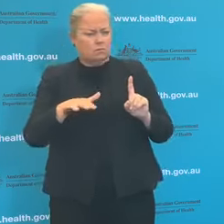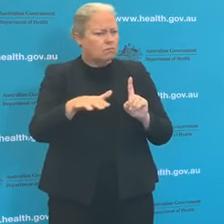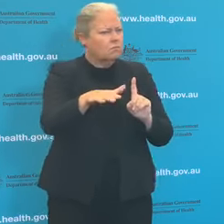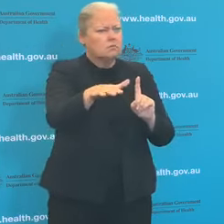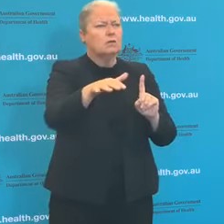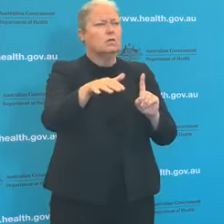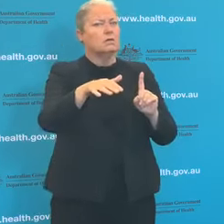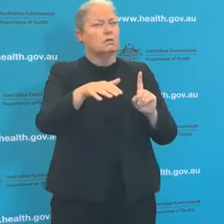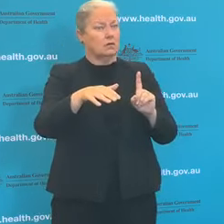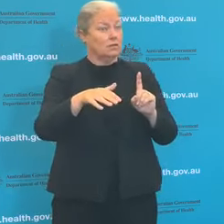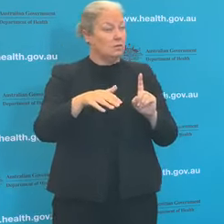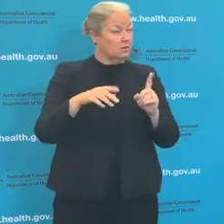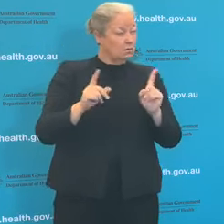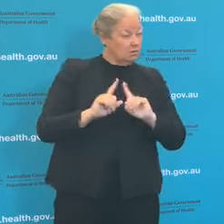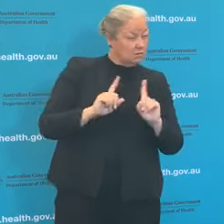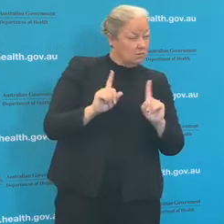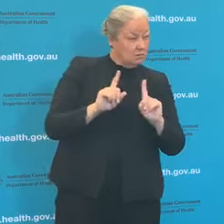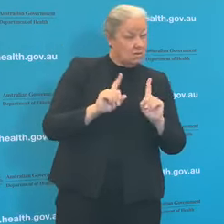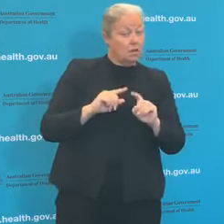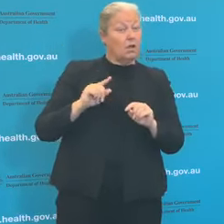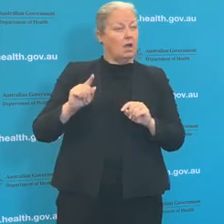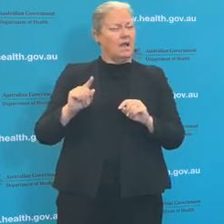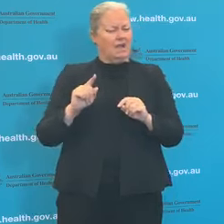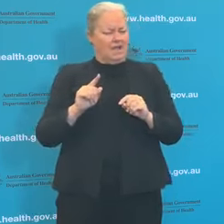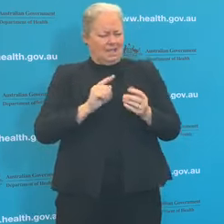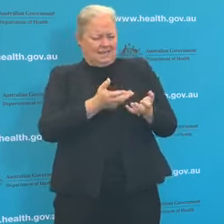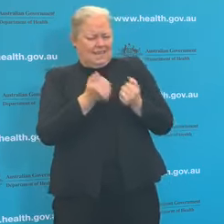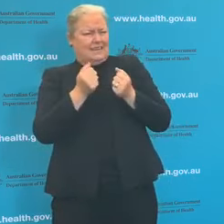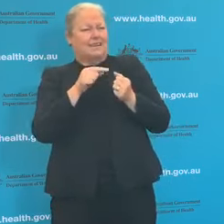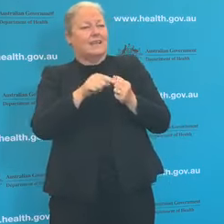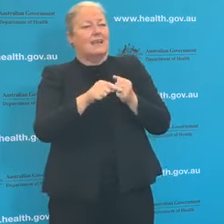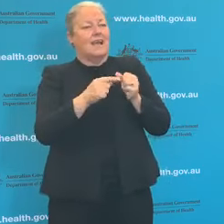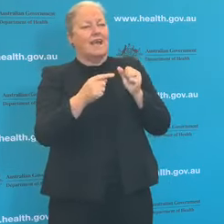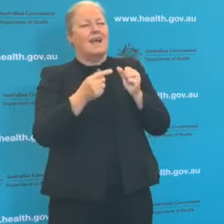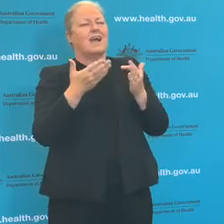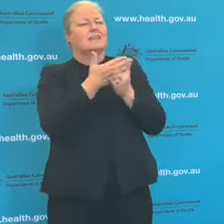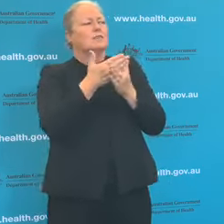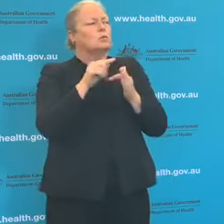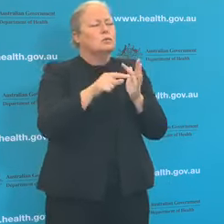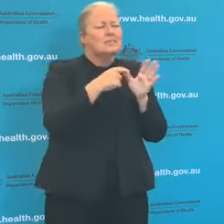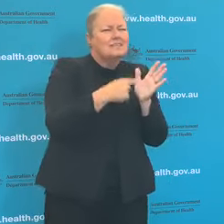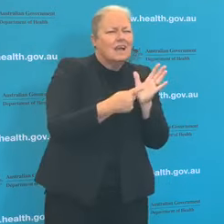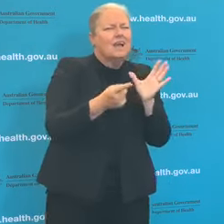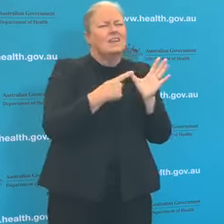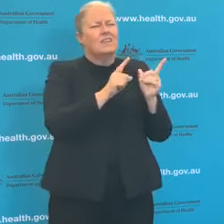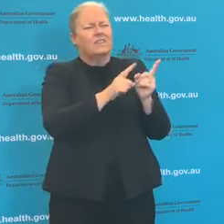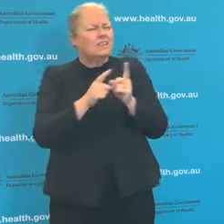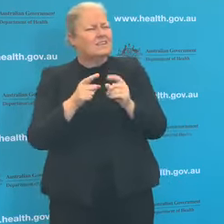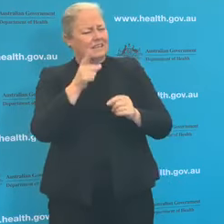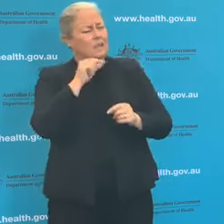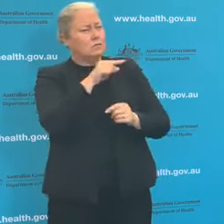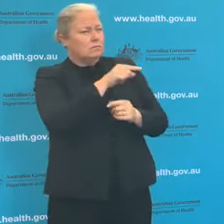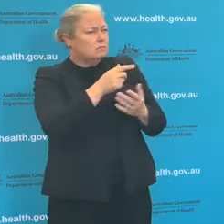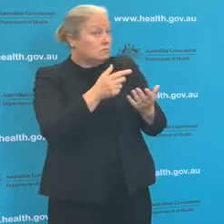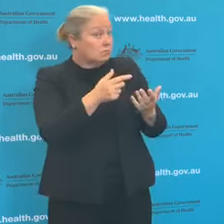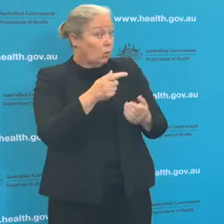will be getting access to that data? And given some restrictions will be lifted on Saturday, can we assume it will be some of that data?